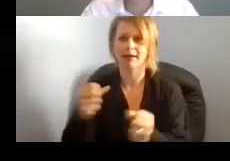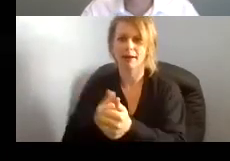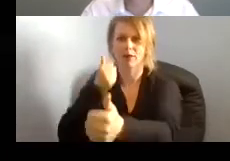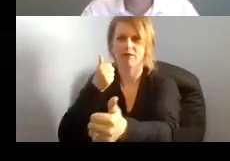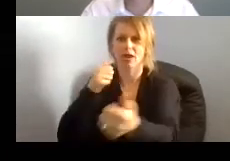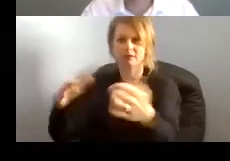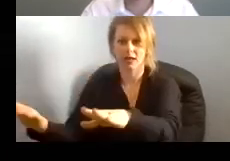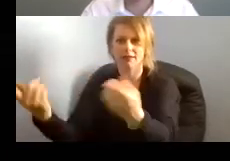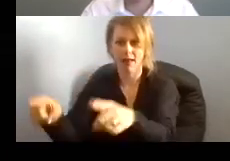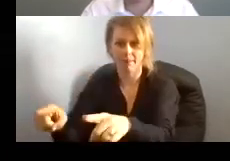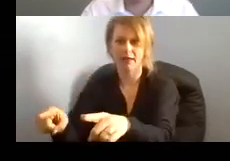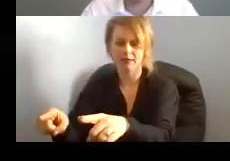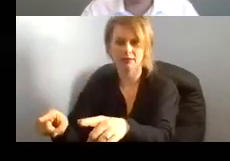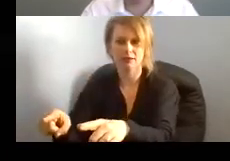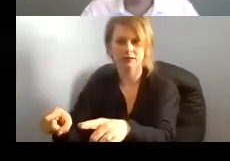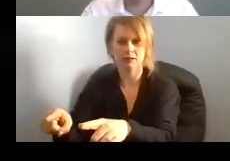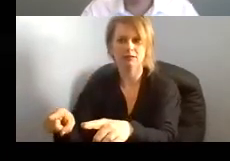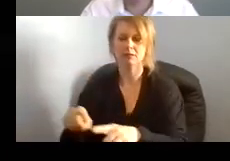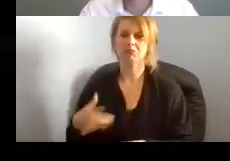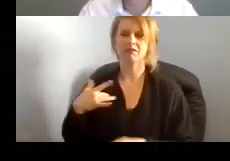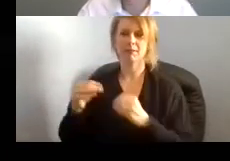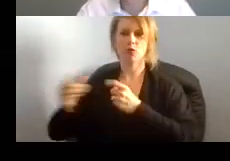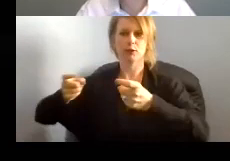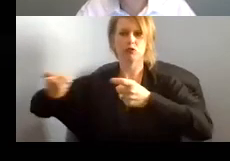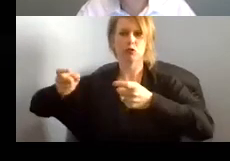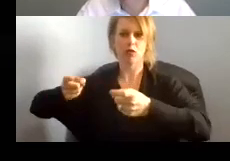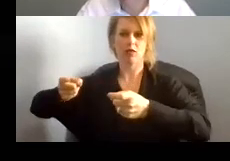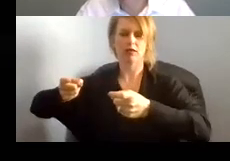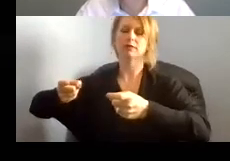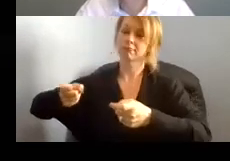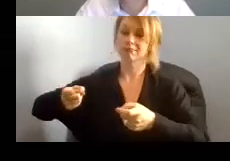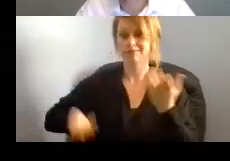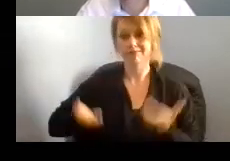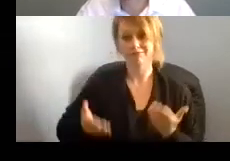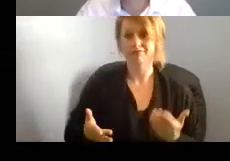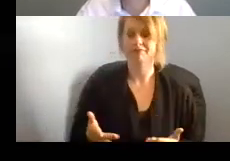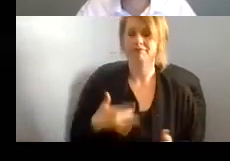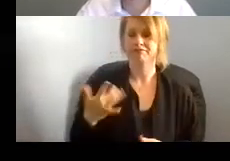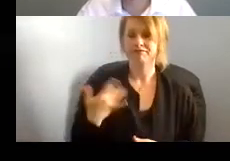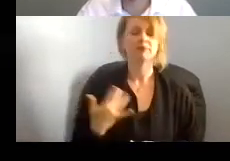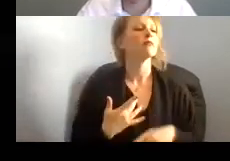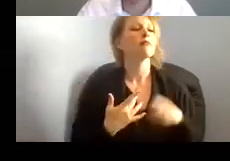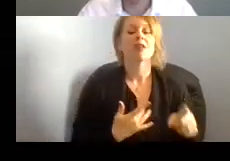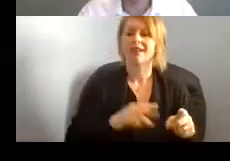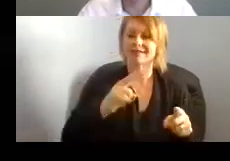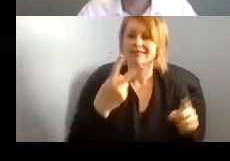and therefore, they’ll feel more in control. I saw one second-grade child. He was a very bright boy.